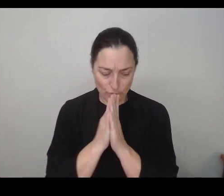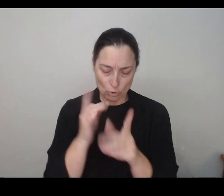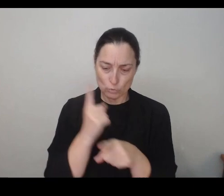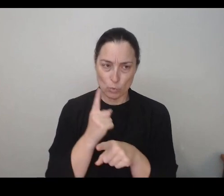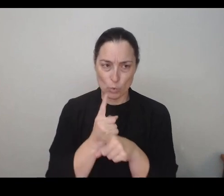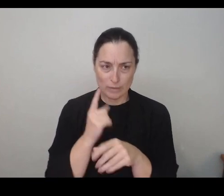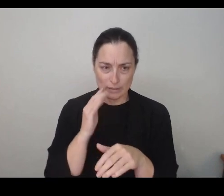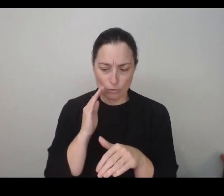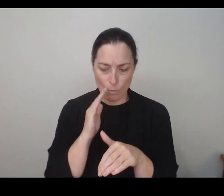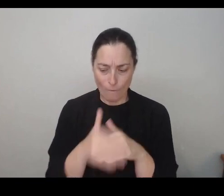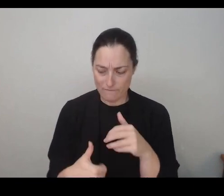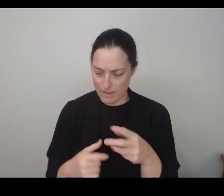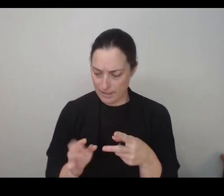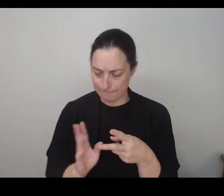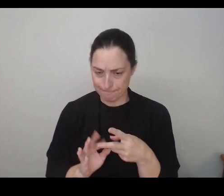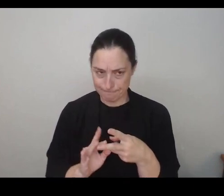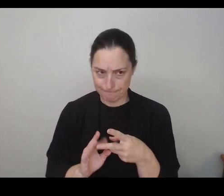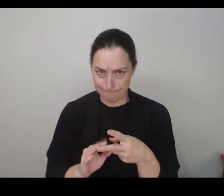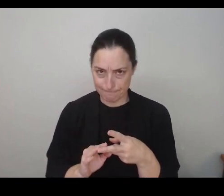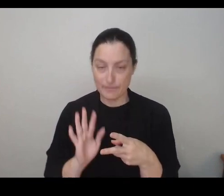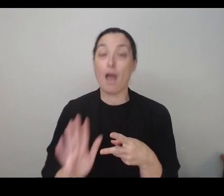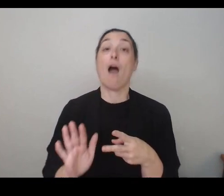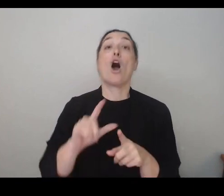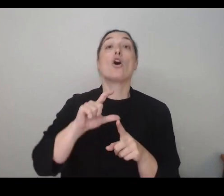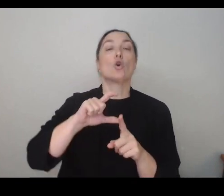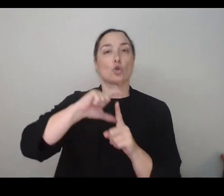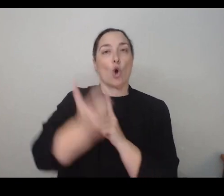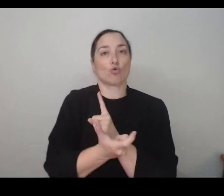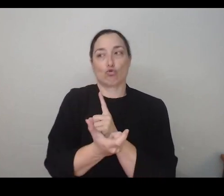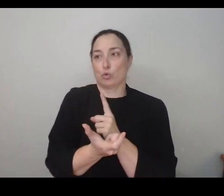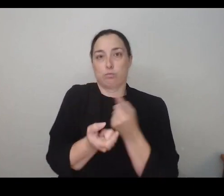Okay, cultural objects that would be repatriated.